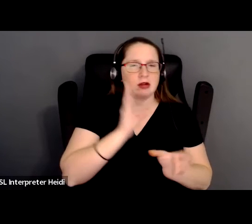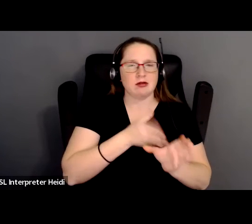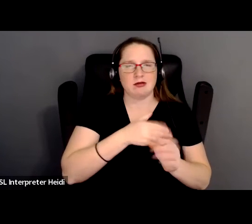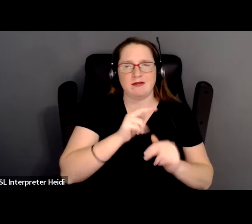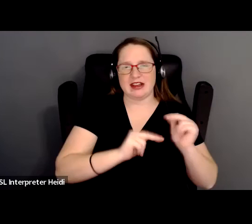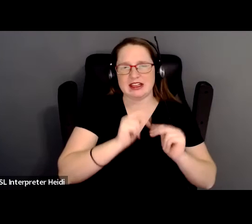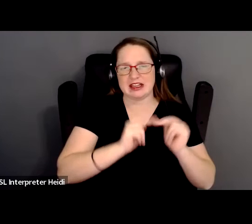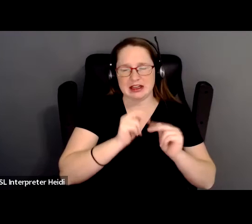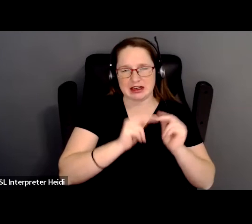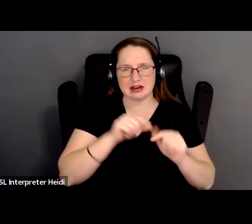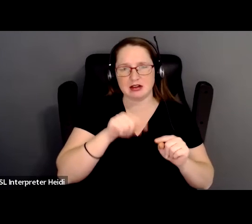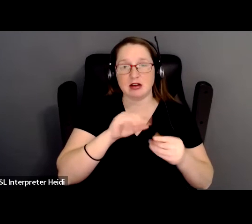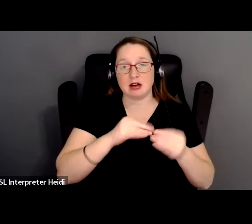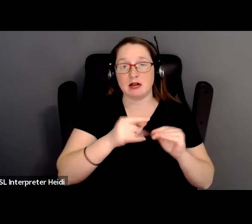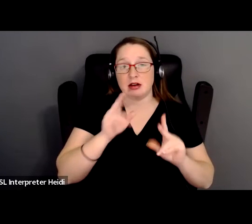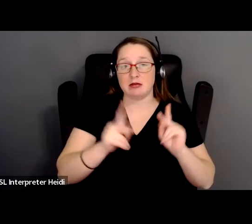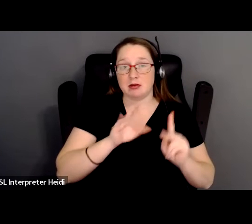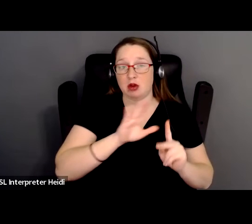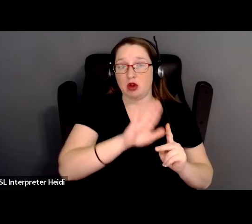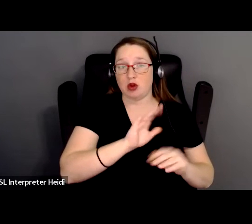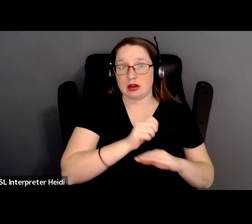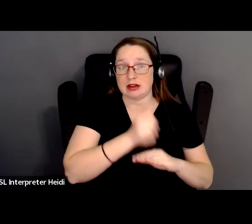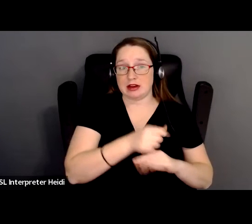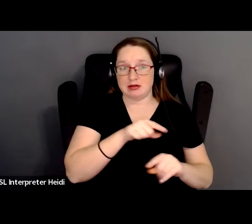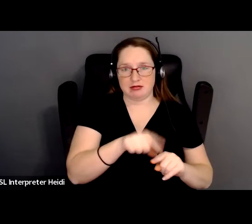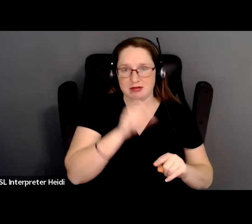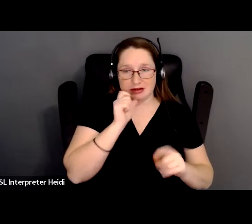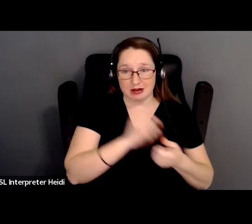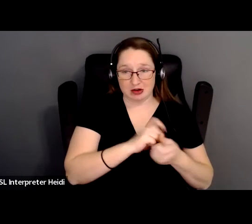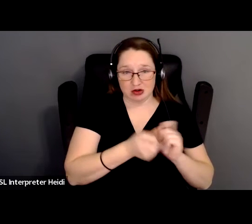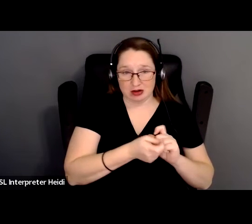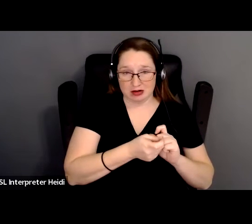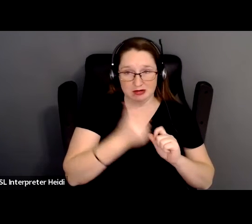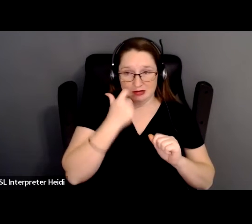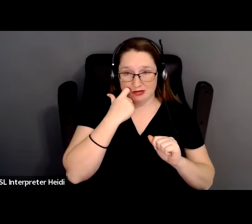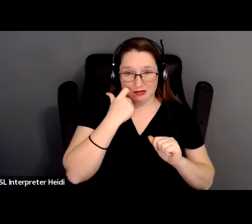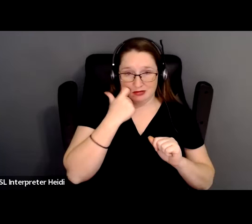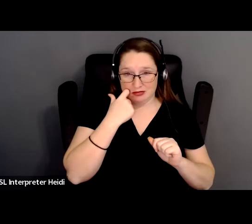The number of people in those settings has not changed over the last 2 decades.